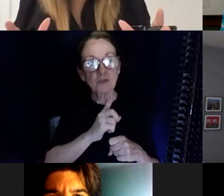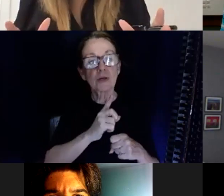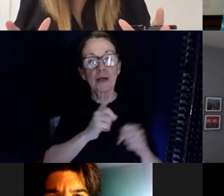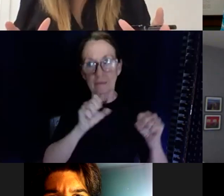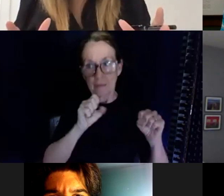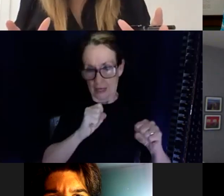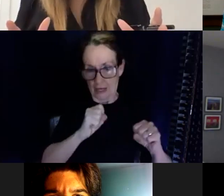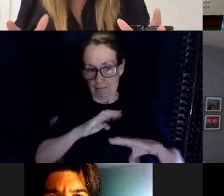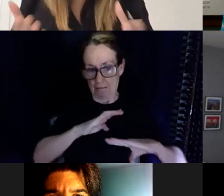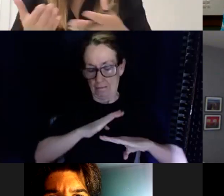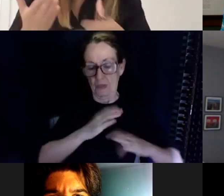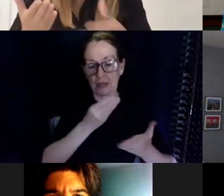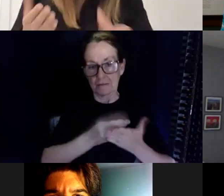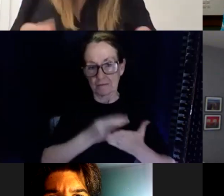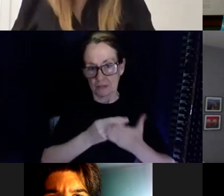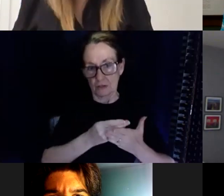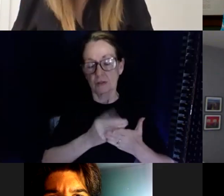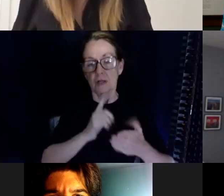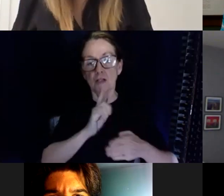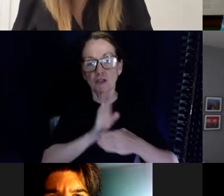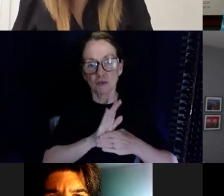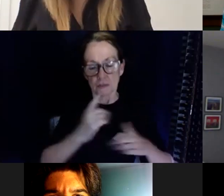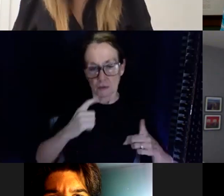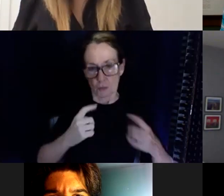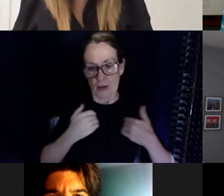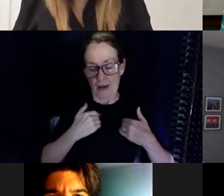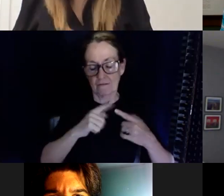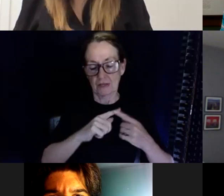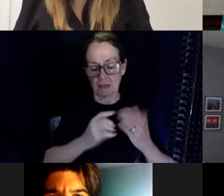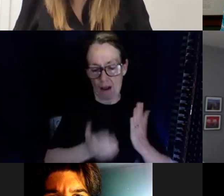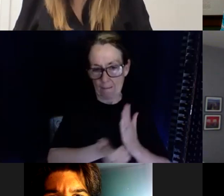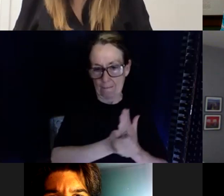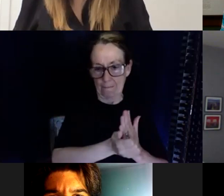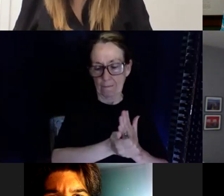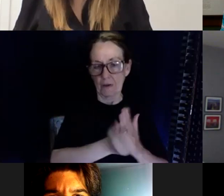HARD OF HEARING FOLKS, THE LEGAL TEAM AT GALLAUDET HAS REVIEWED OUR LEGAL CONTRACT. SO THEY DON'T SEE ANY CONCERNS WITH THAT.